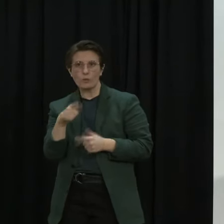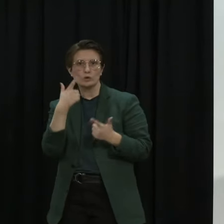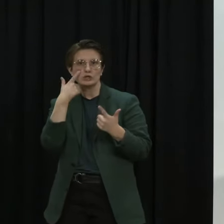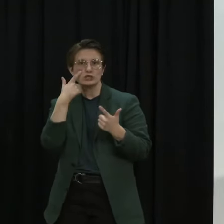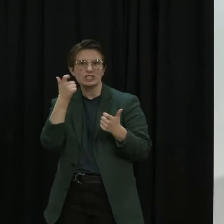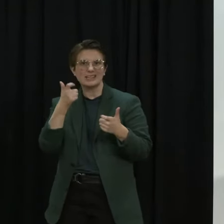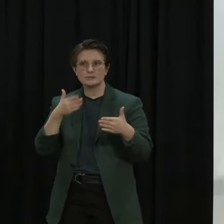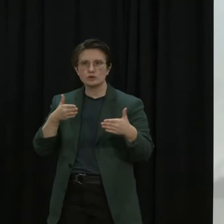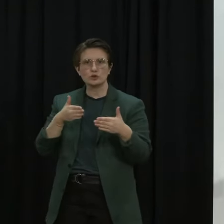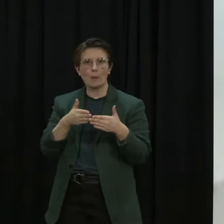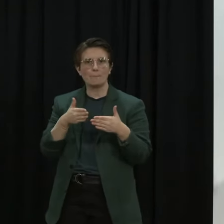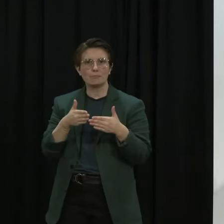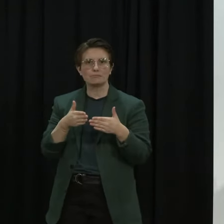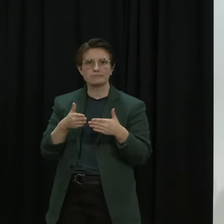rules.